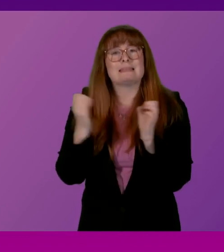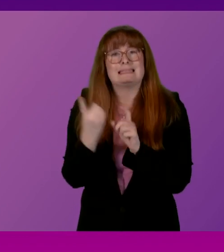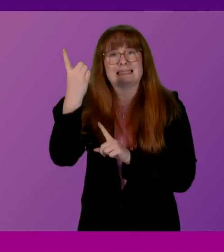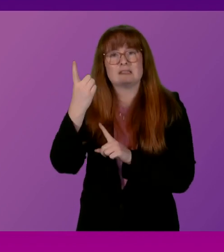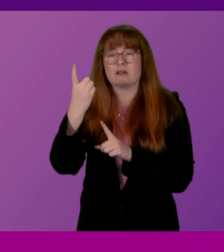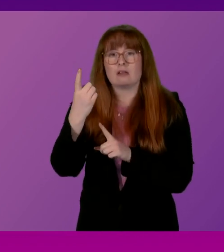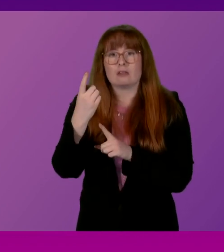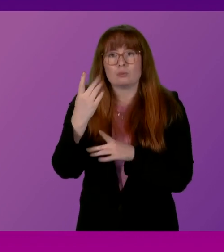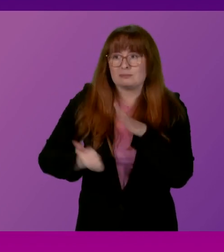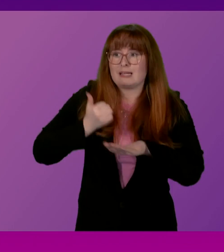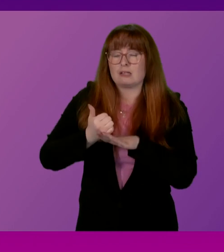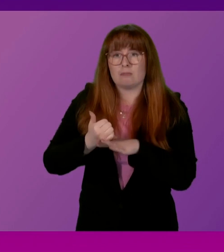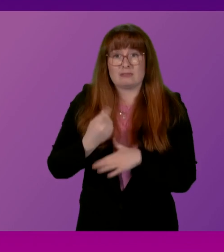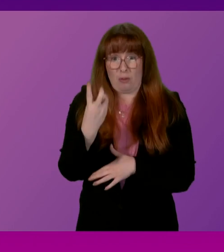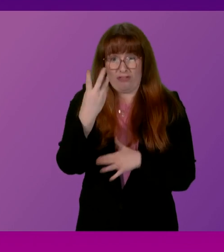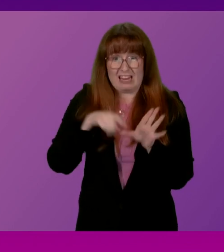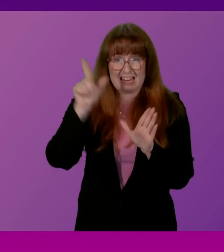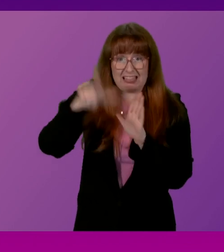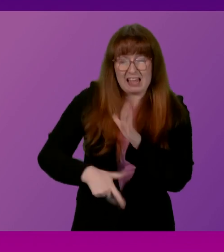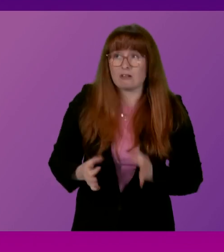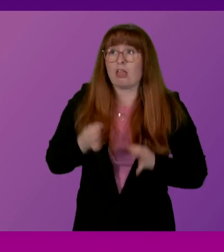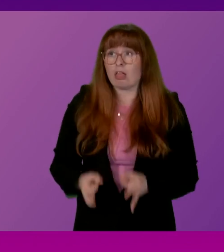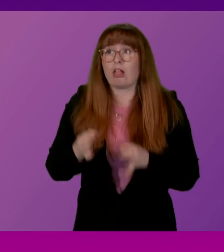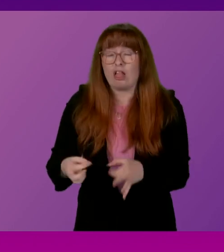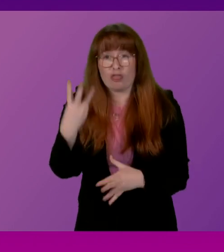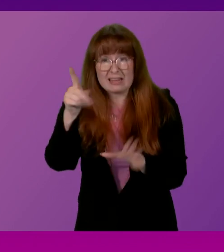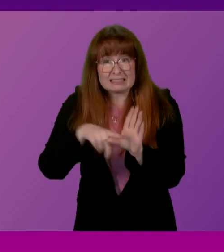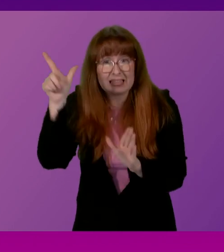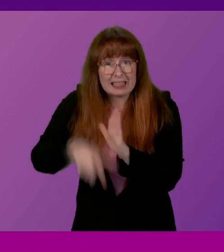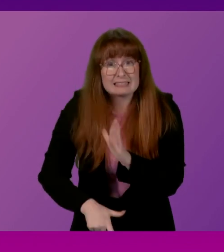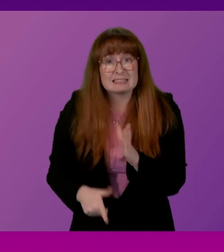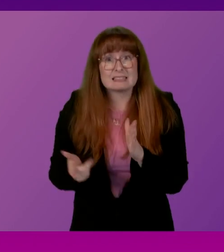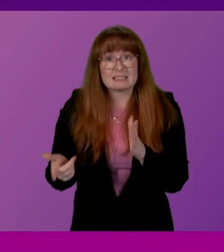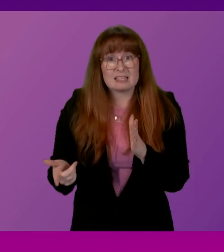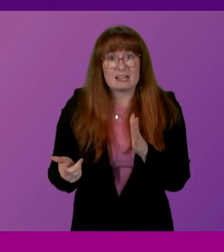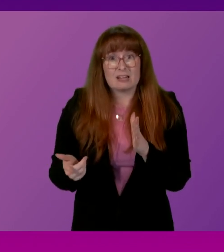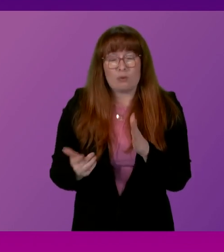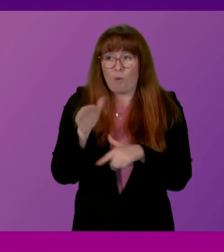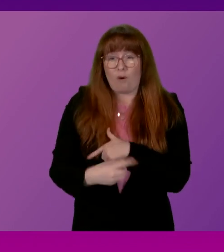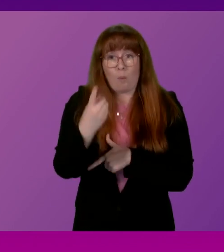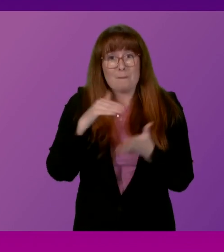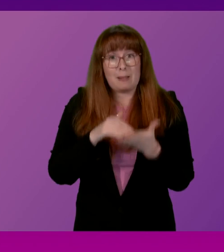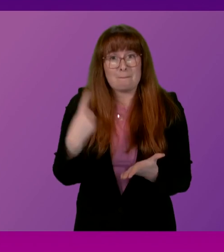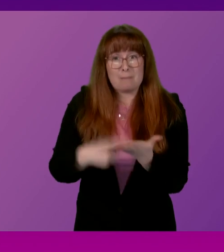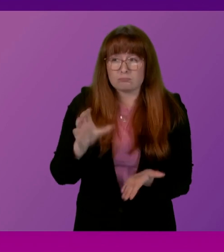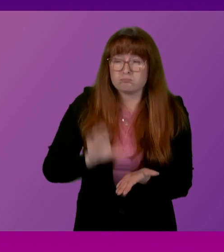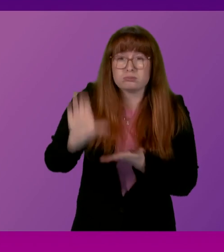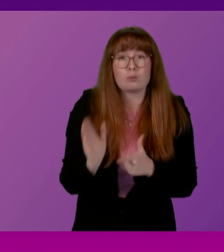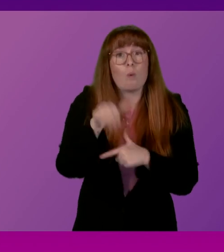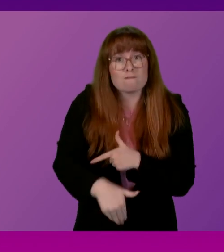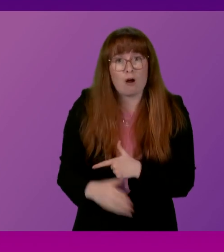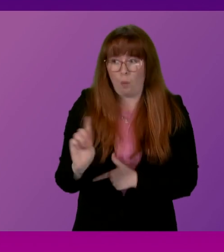Those projects are now three years late and almost £100 million over budget, with costs